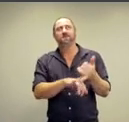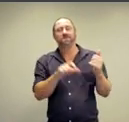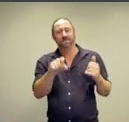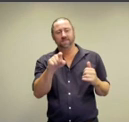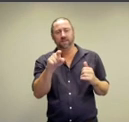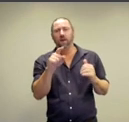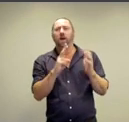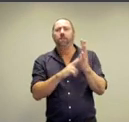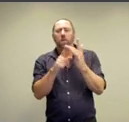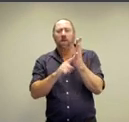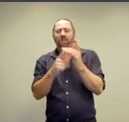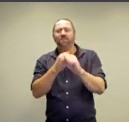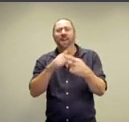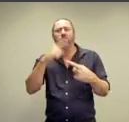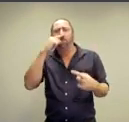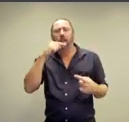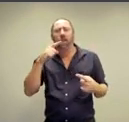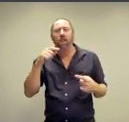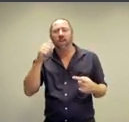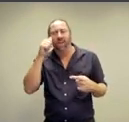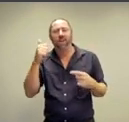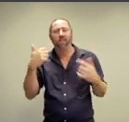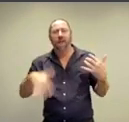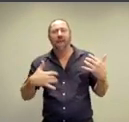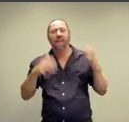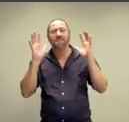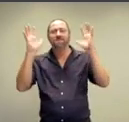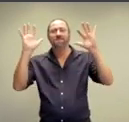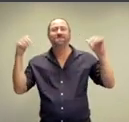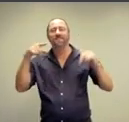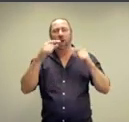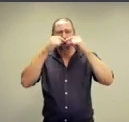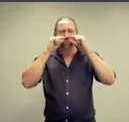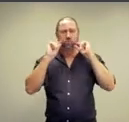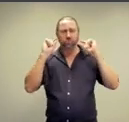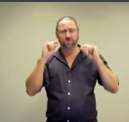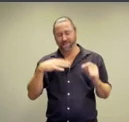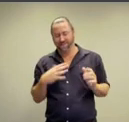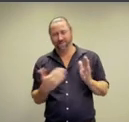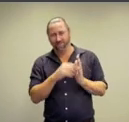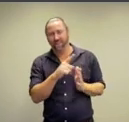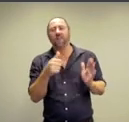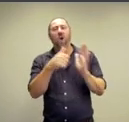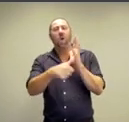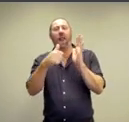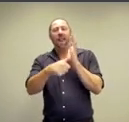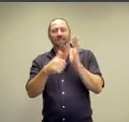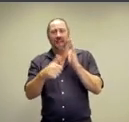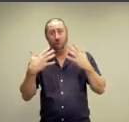from the Village People is just beautiful and that mustache deserves its own slide. So